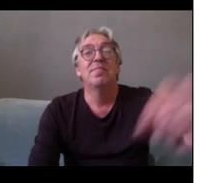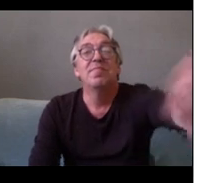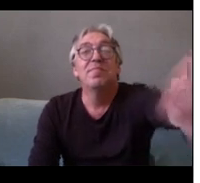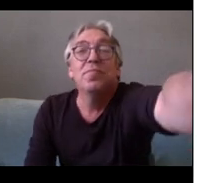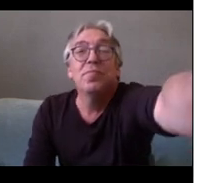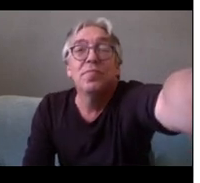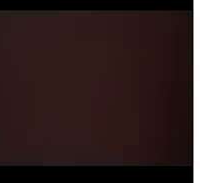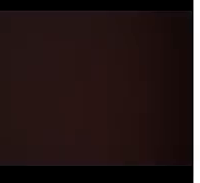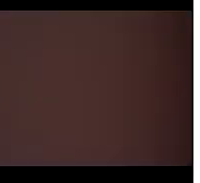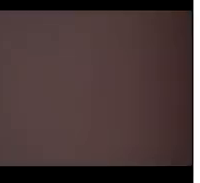Thank you. Bye.